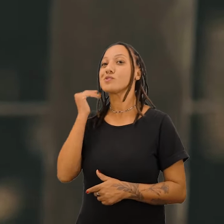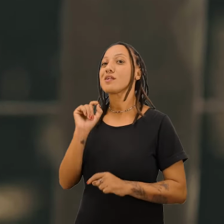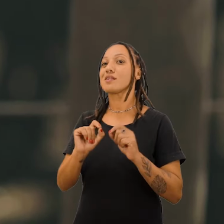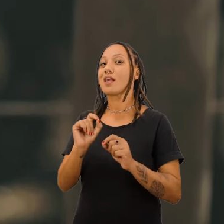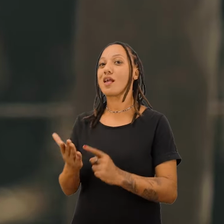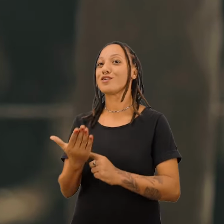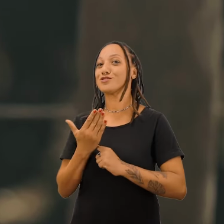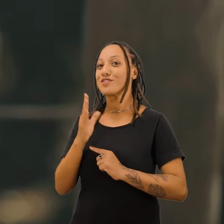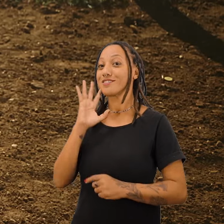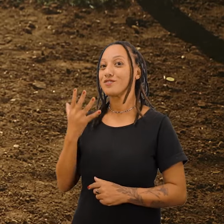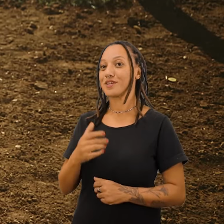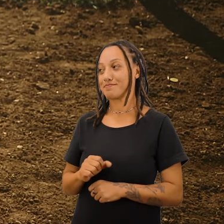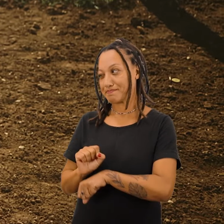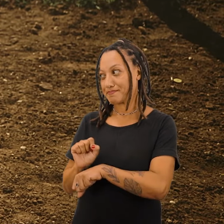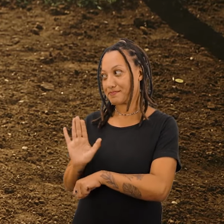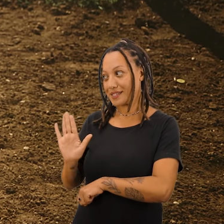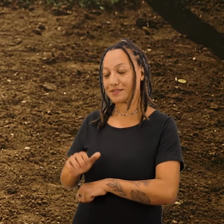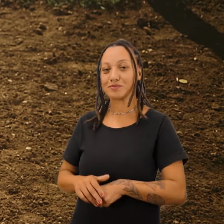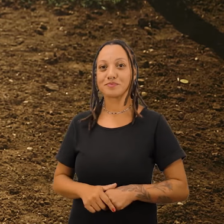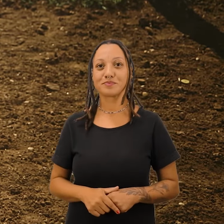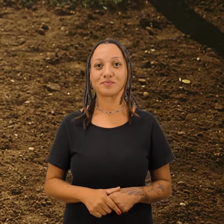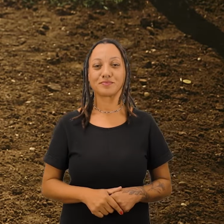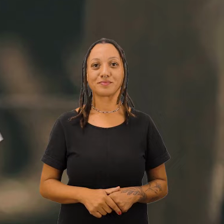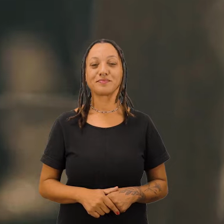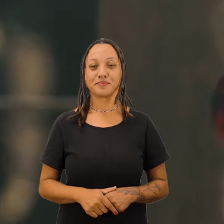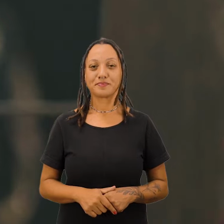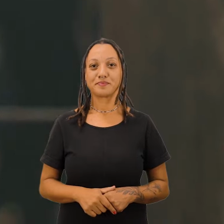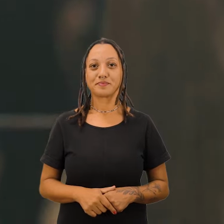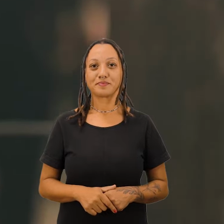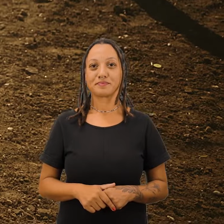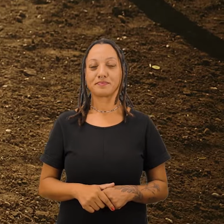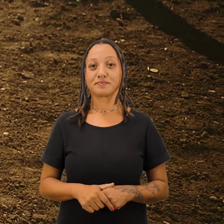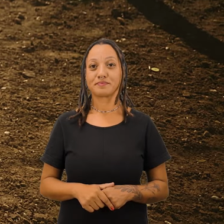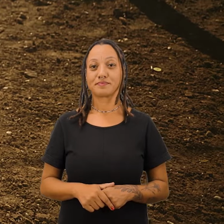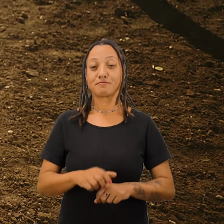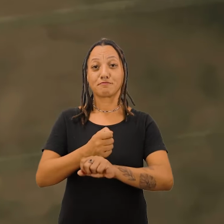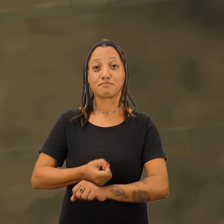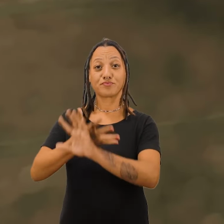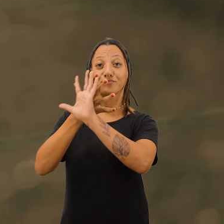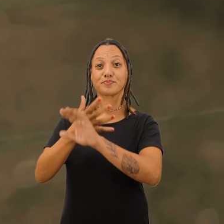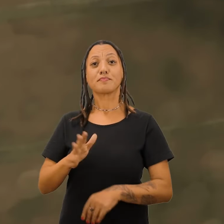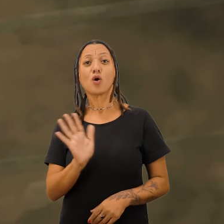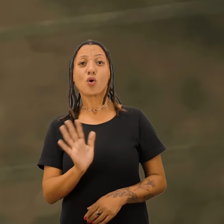[Jotapê] Yes. But wait, I know someone who can help us solve this problem. Hold this real quick. A call.